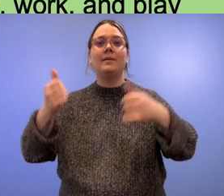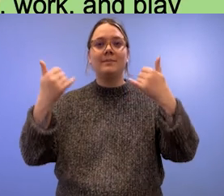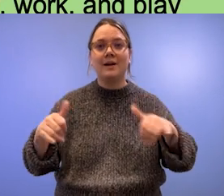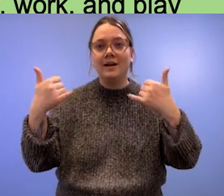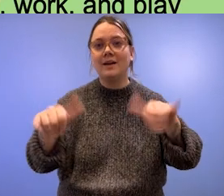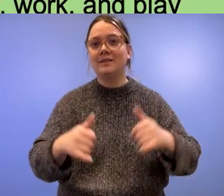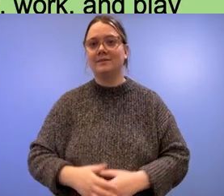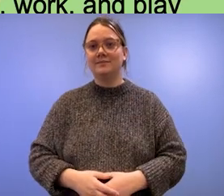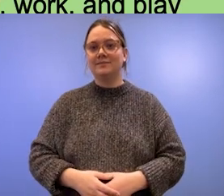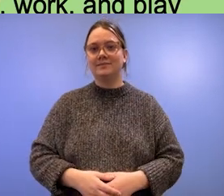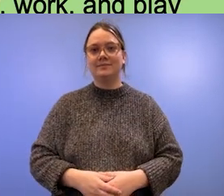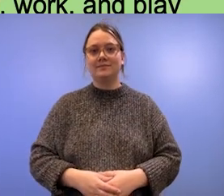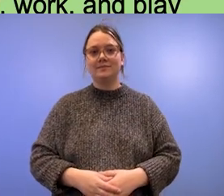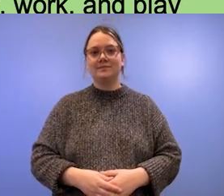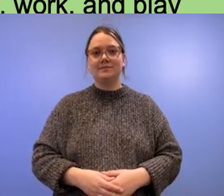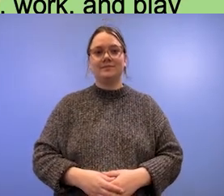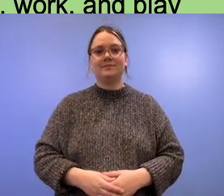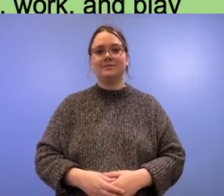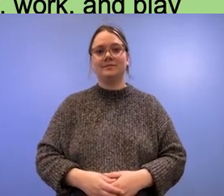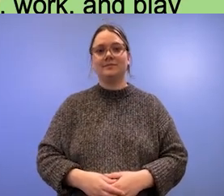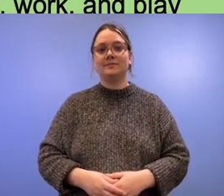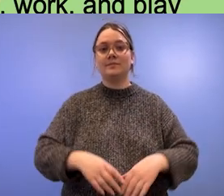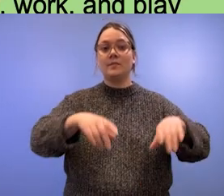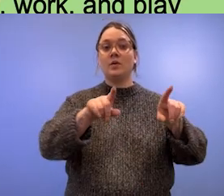In addition, we also hope that you feel more motivated and confident to